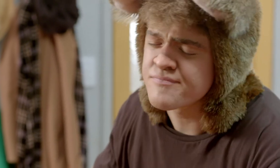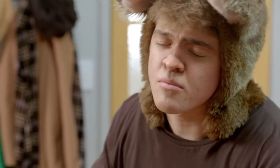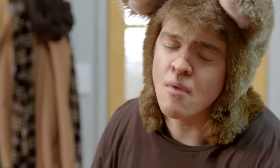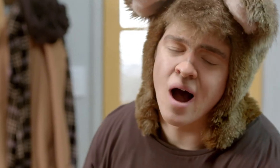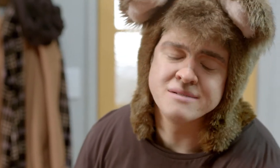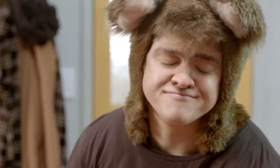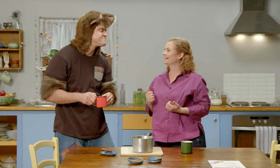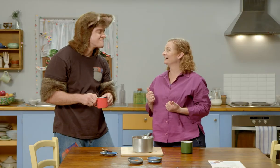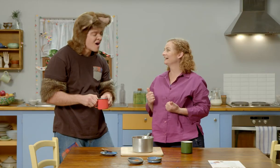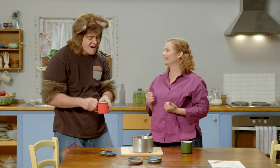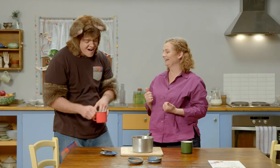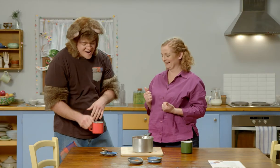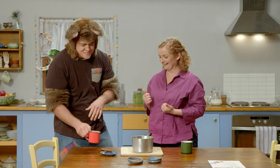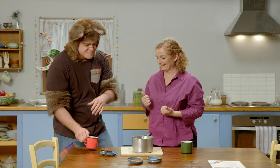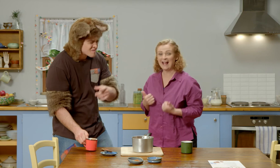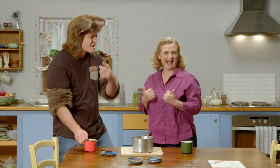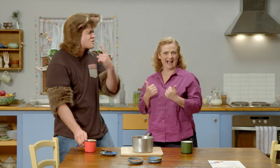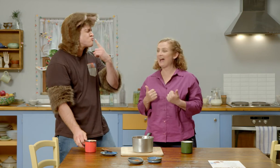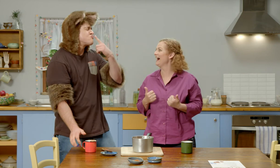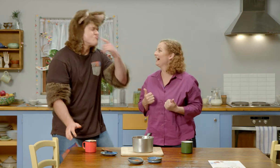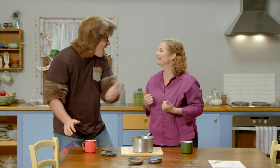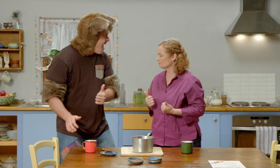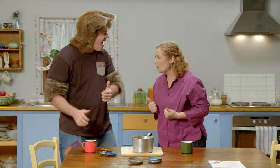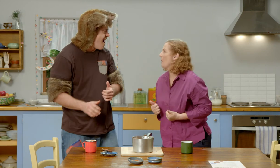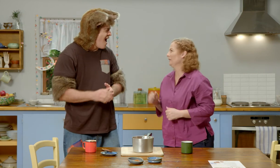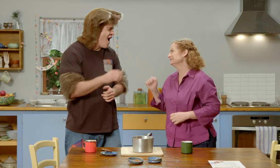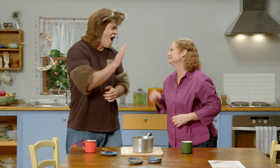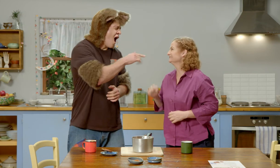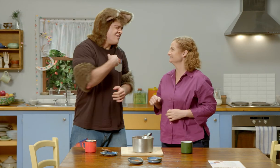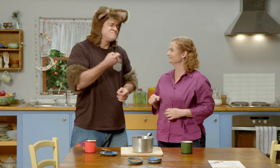Mmm, mm, mm. It is delicious!